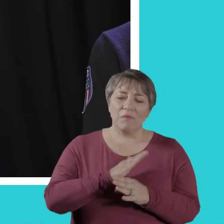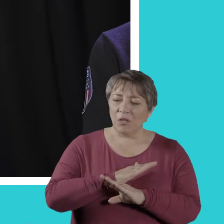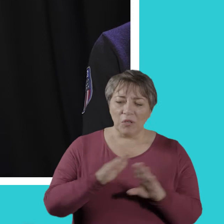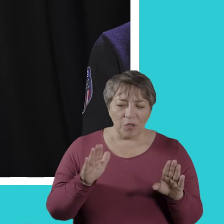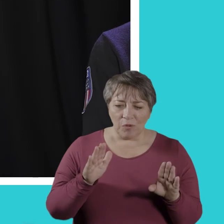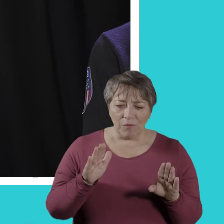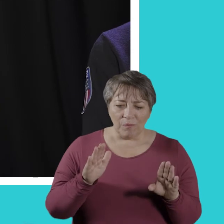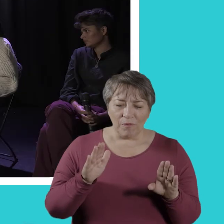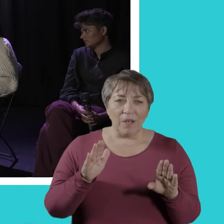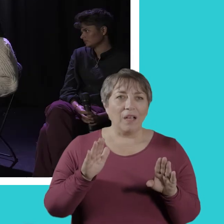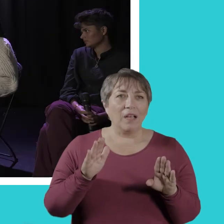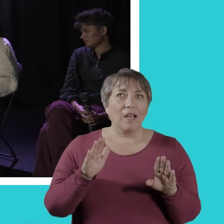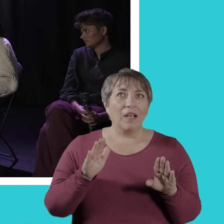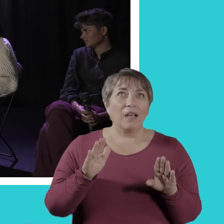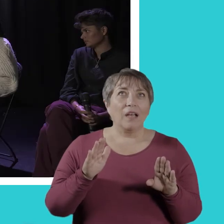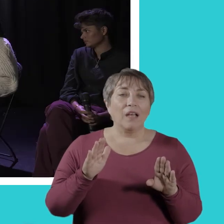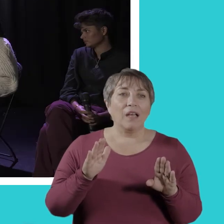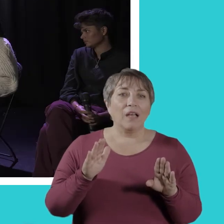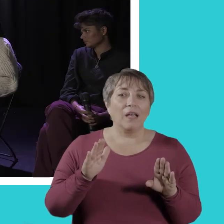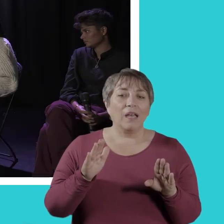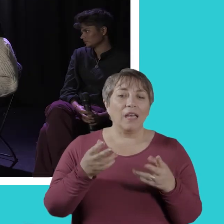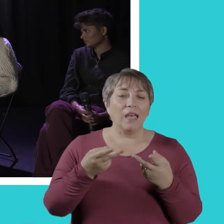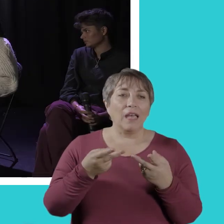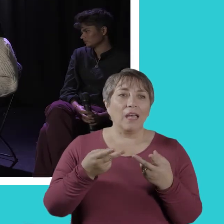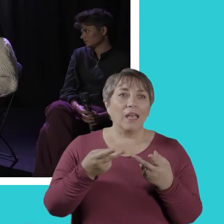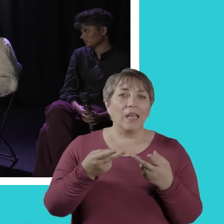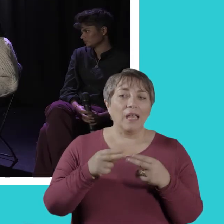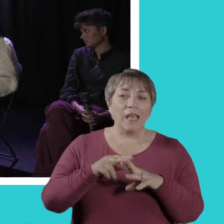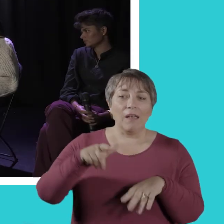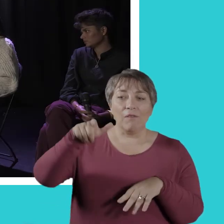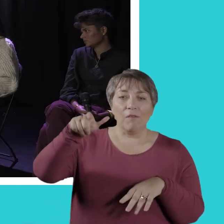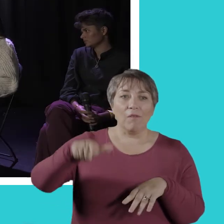when somebody tells you something is wrong for the response to be tears. Even though we can harm… Defensiveness